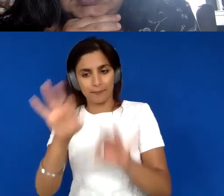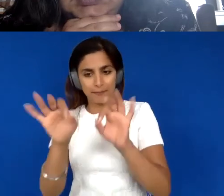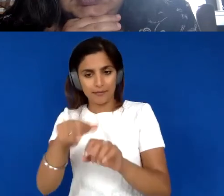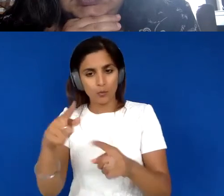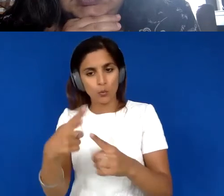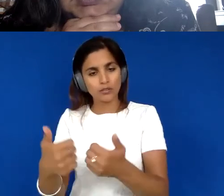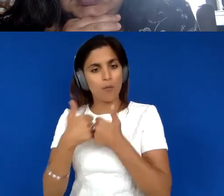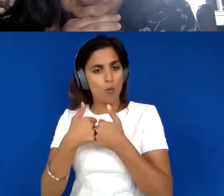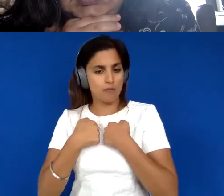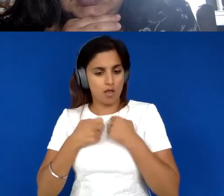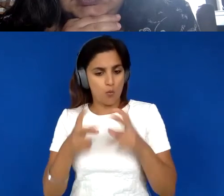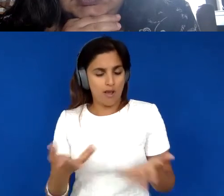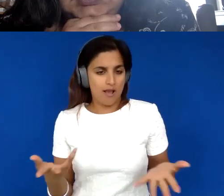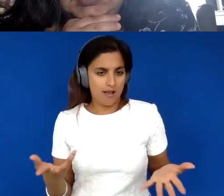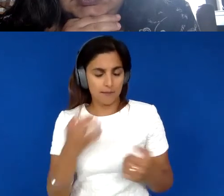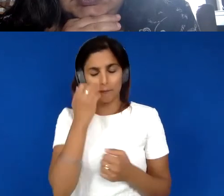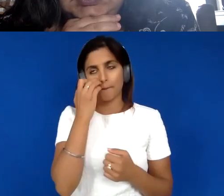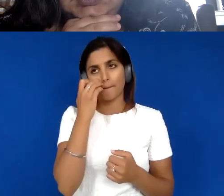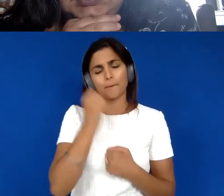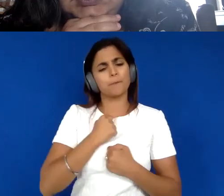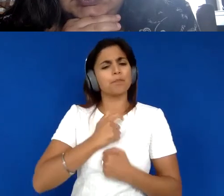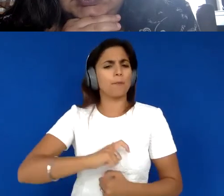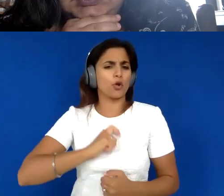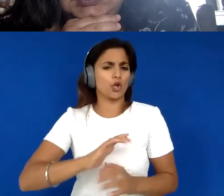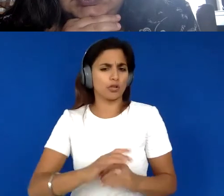are helpful so that's just sort of personal interjection in terms of